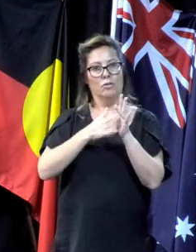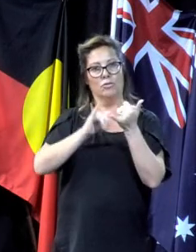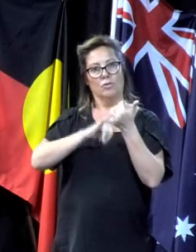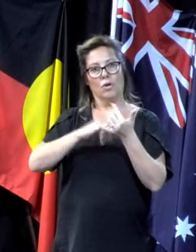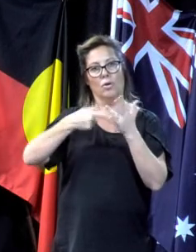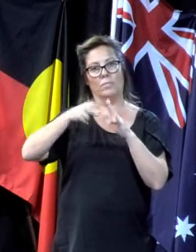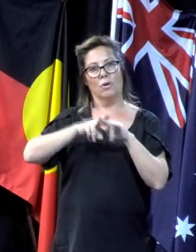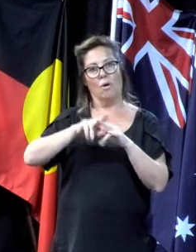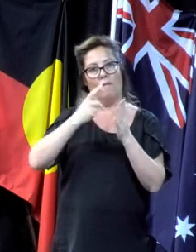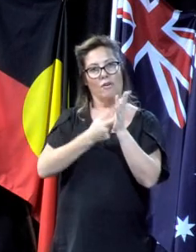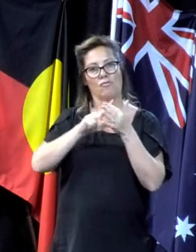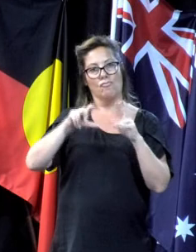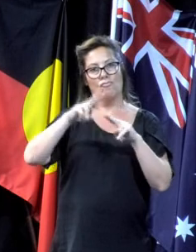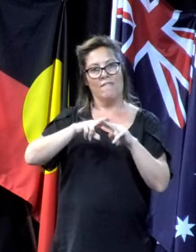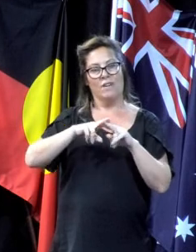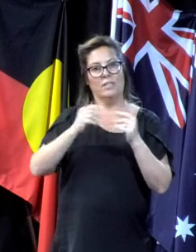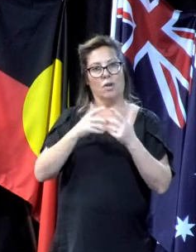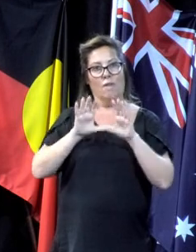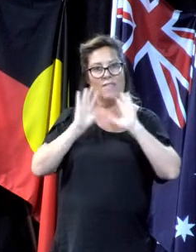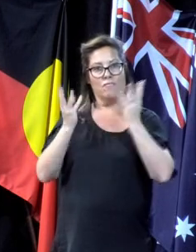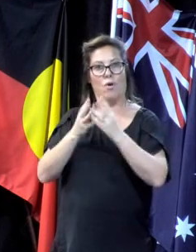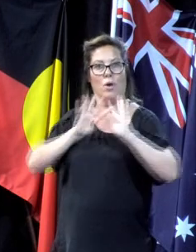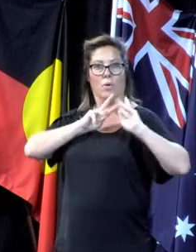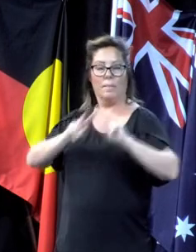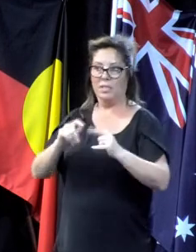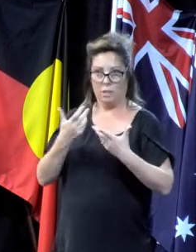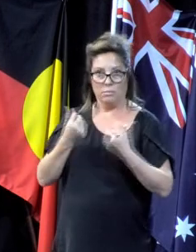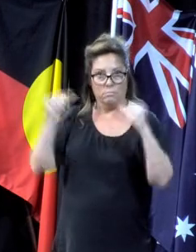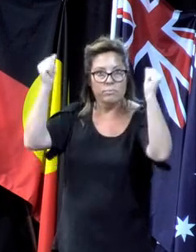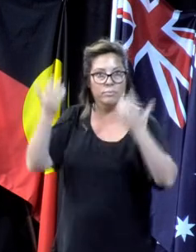I think that is a – that’s – that’s the first outcome that we need to get from the Royal Commission.